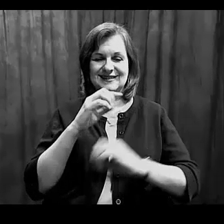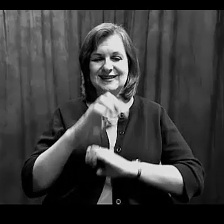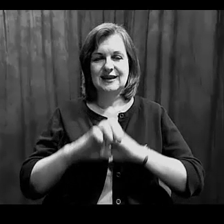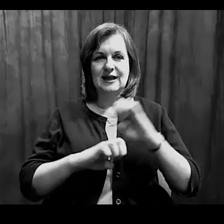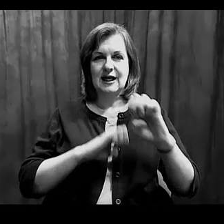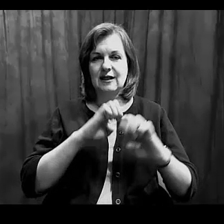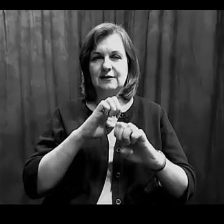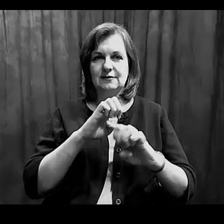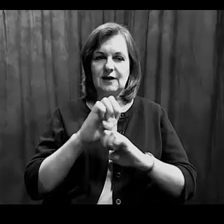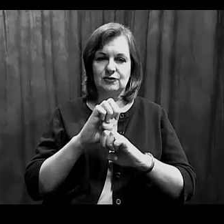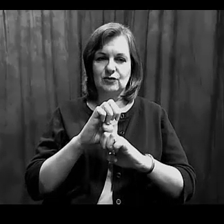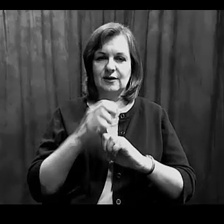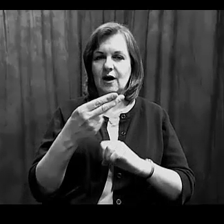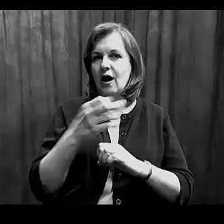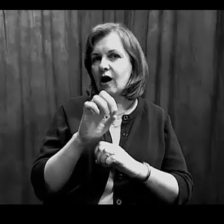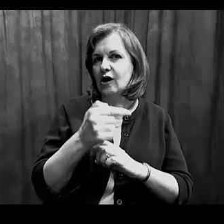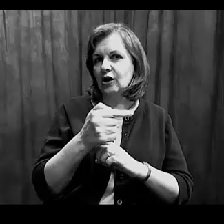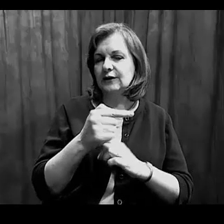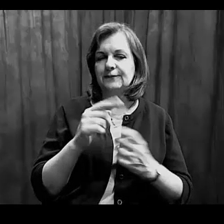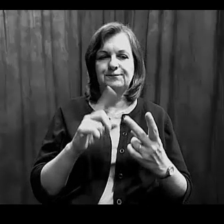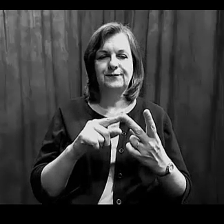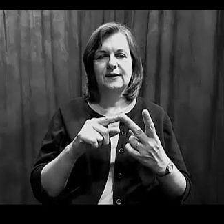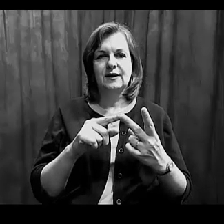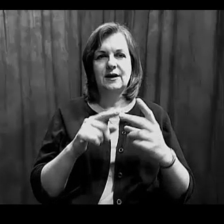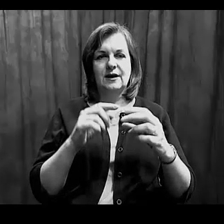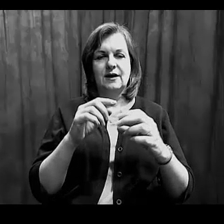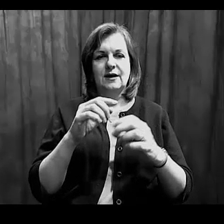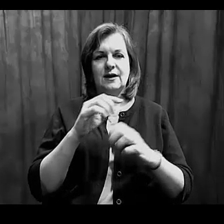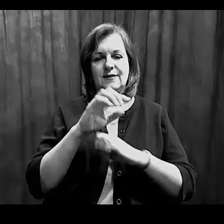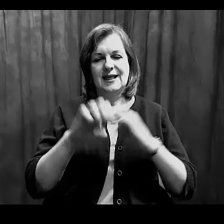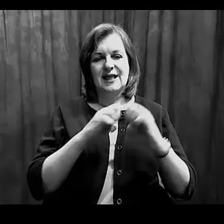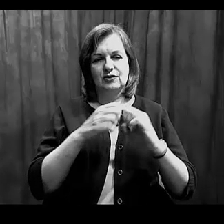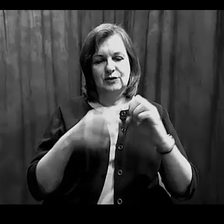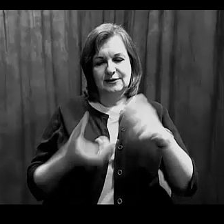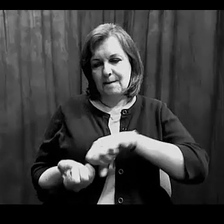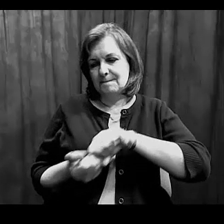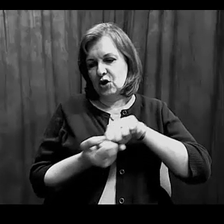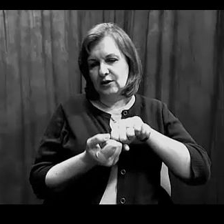and we talked about the fact that oxygen was an electronegative hog - we talked about the